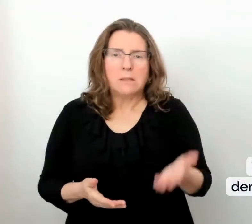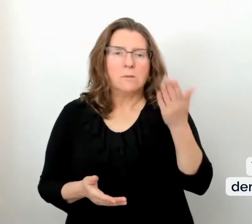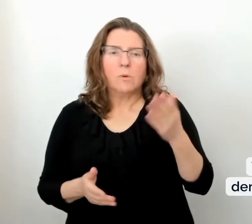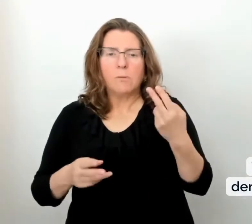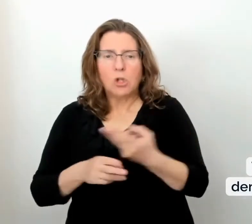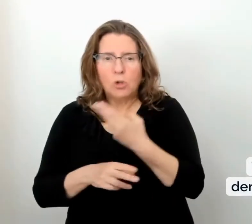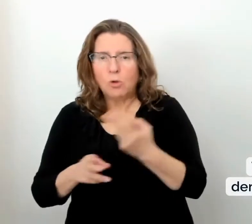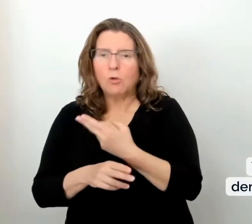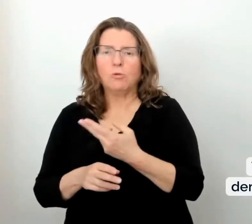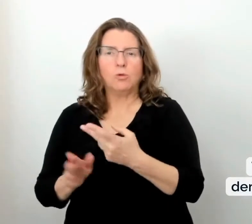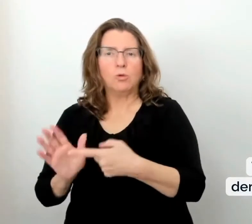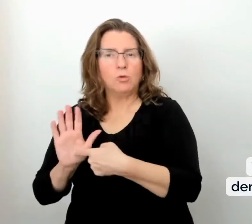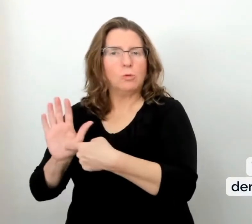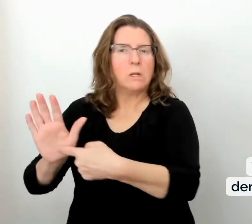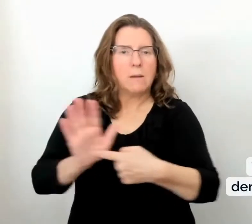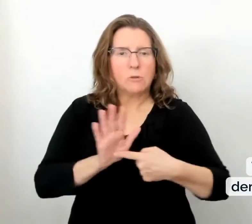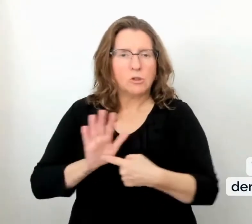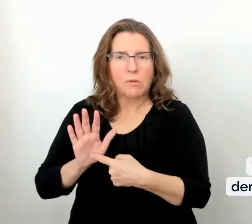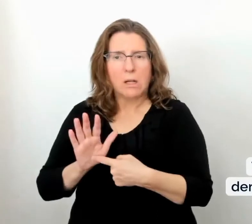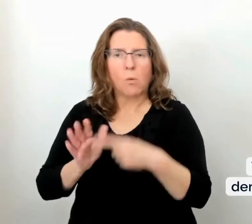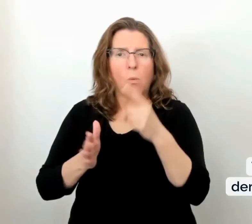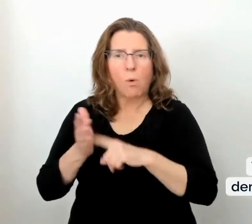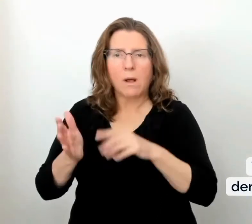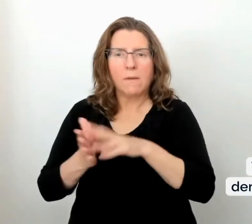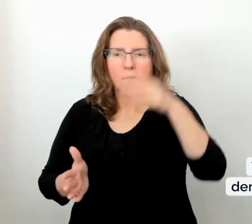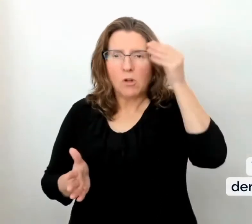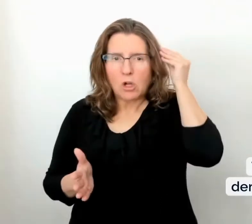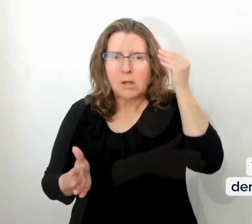These expressions are what can be used to demonstrate what they have learned.